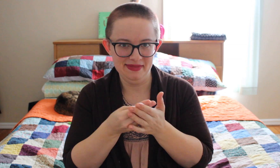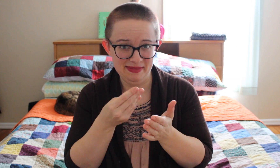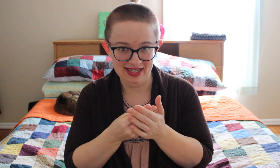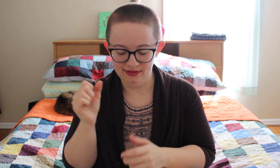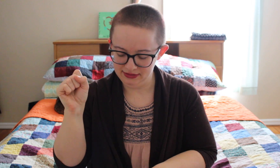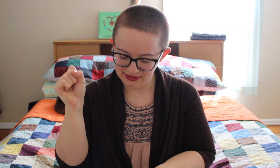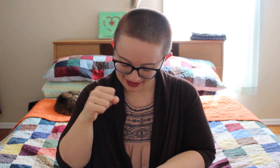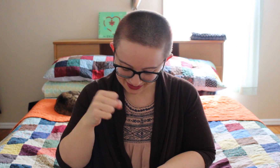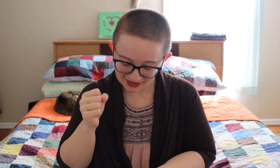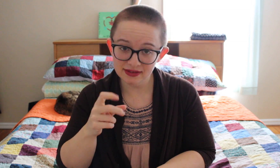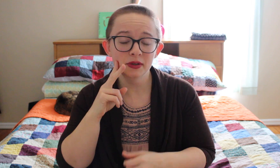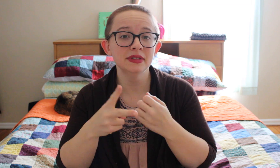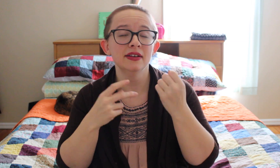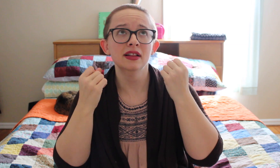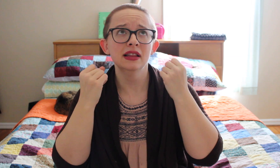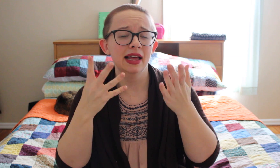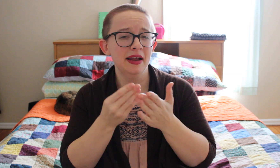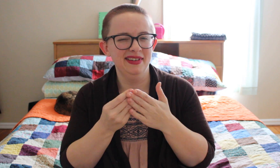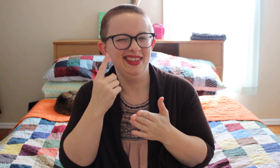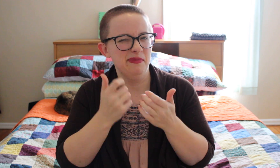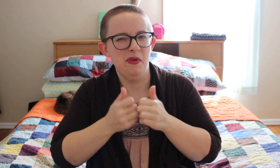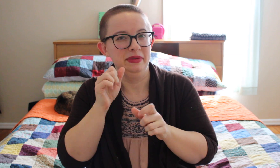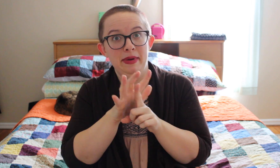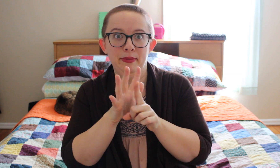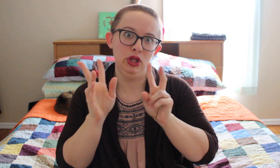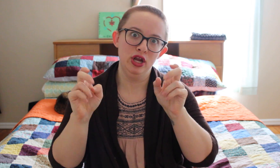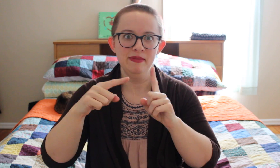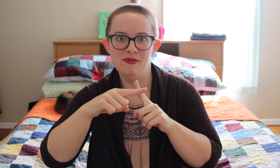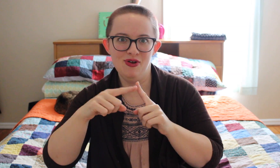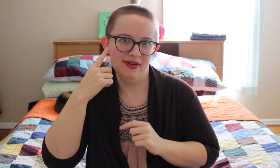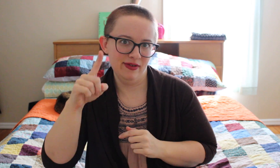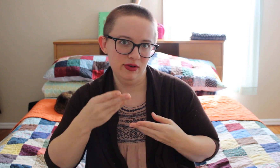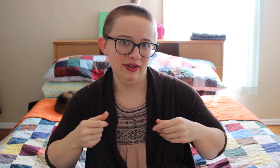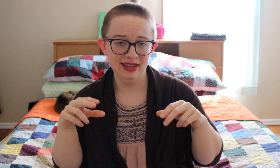You save money! Oh, yes you do! You can save a lot of money. I think this is like the biggest....